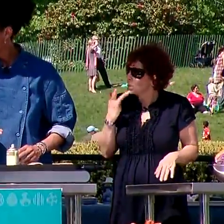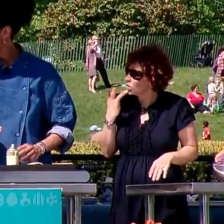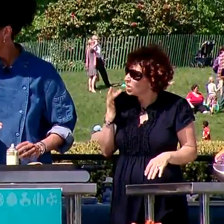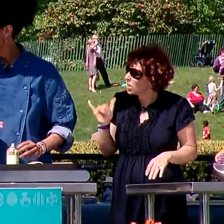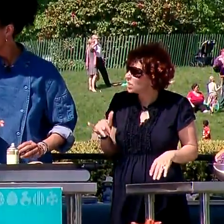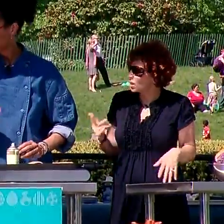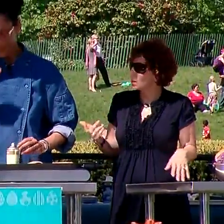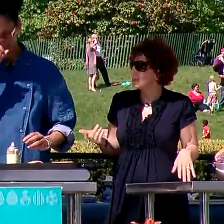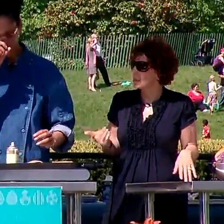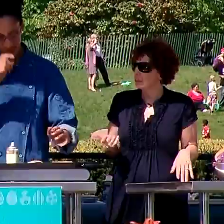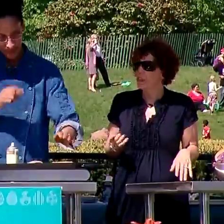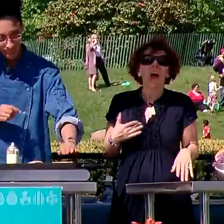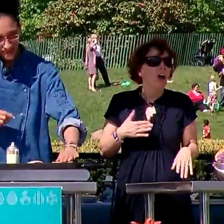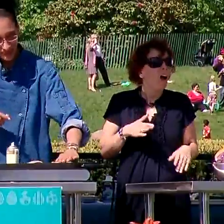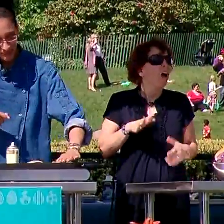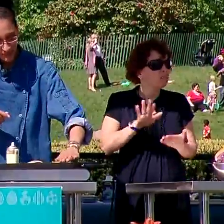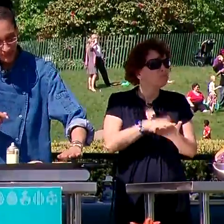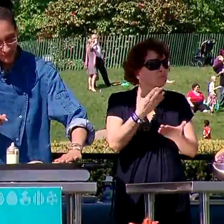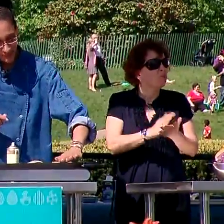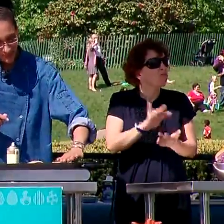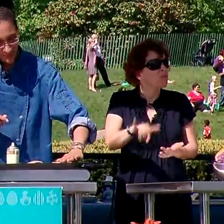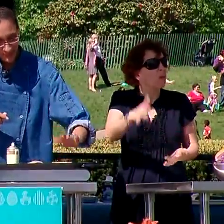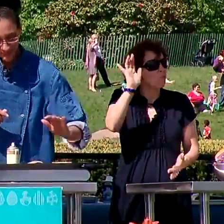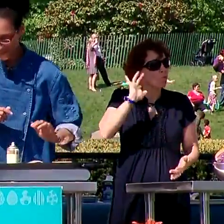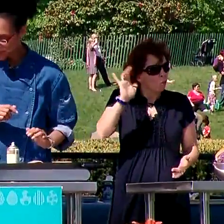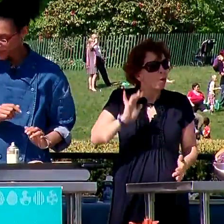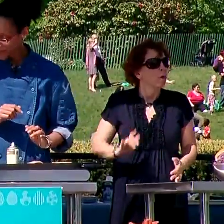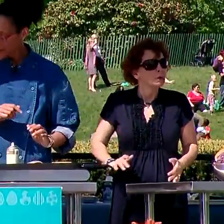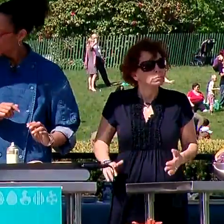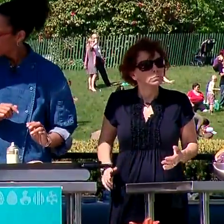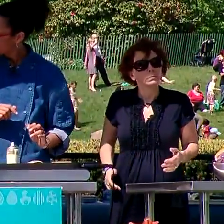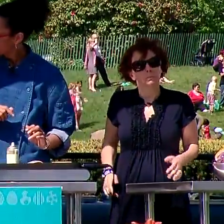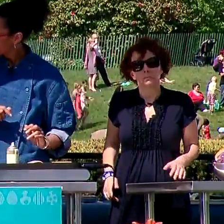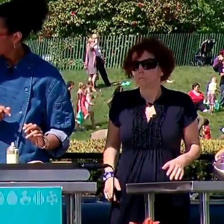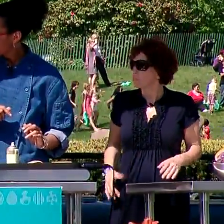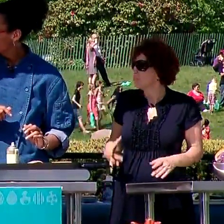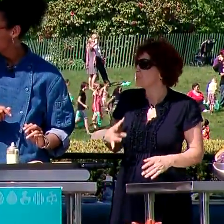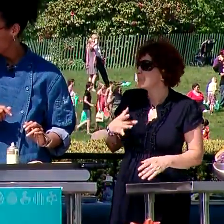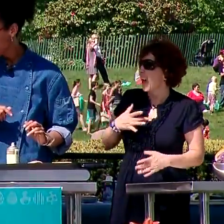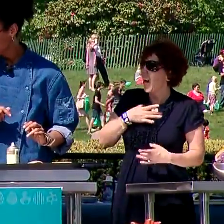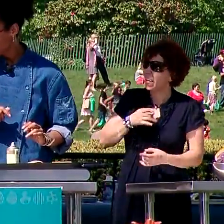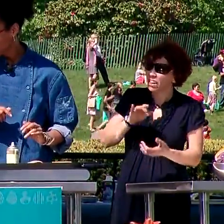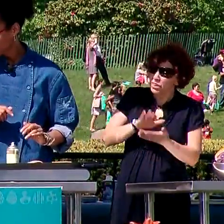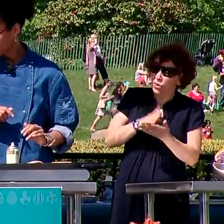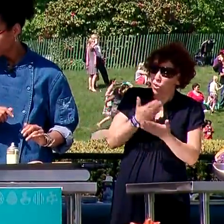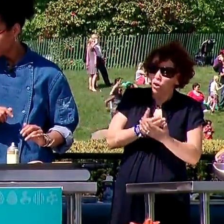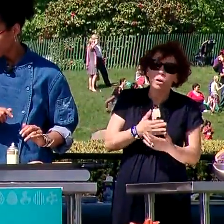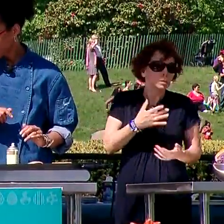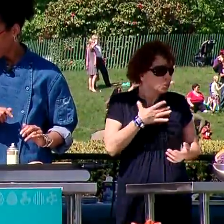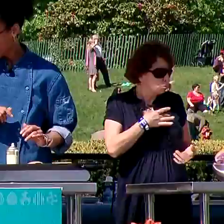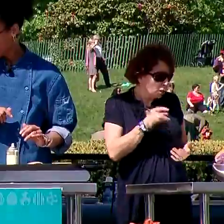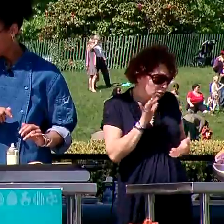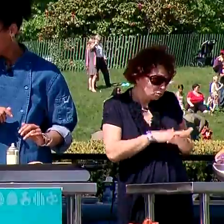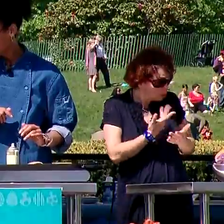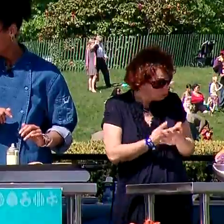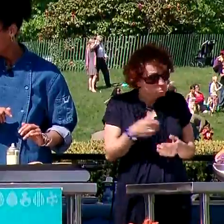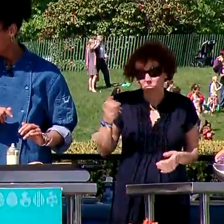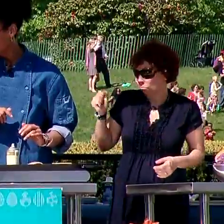Carla Hall: It's probably good, huh? Child: I like to cook. Carla Hall: You like to cook? That's so awesome. Beautiful.